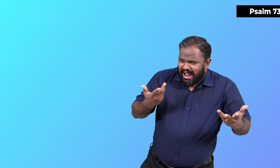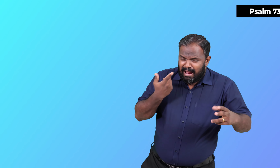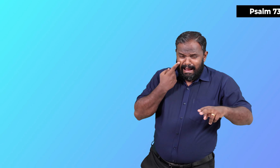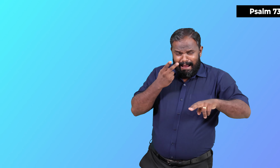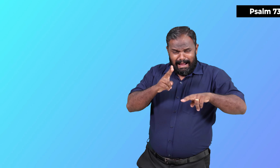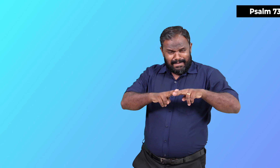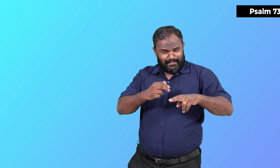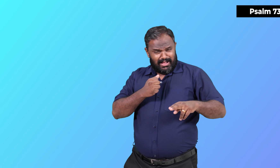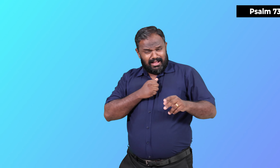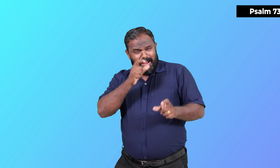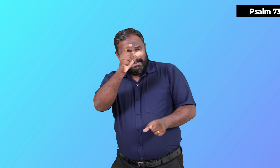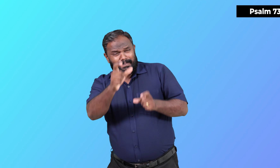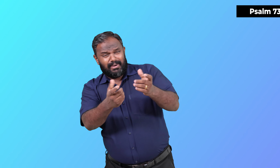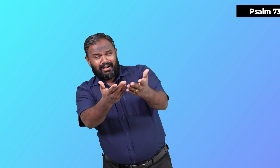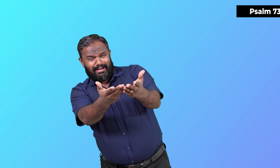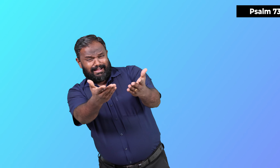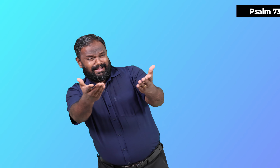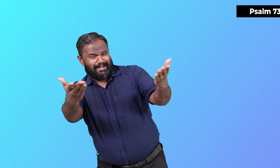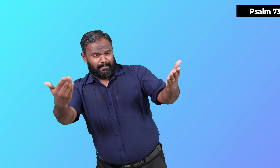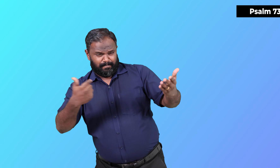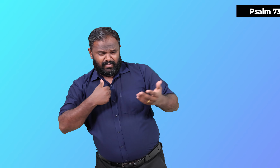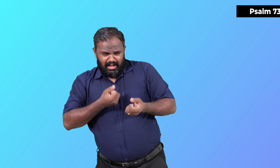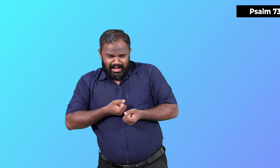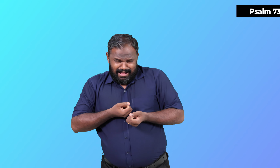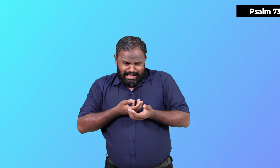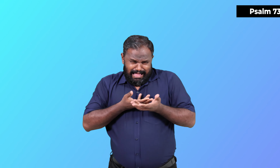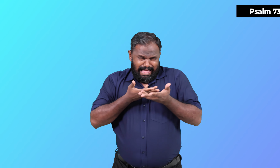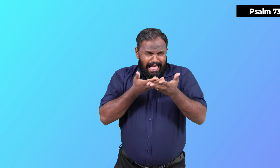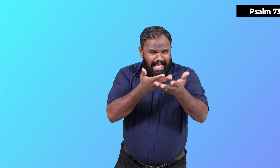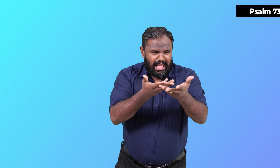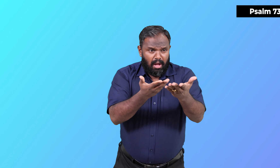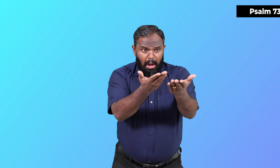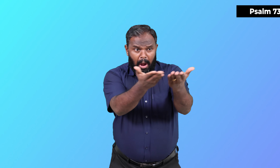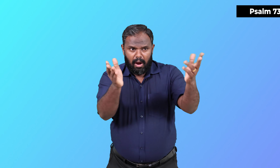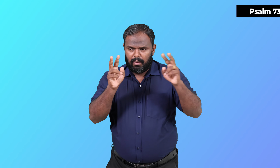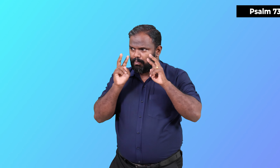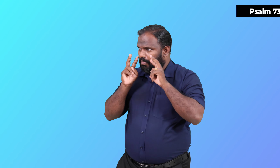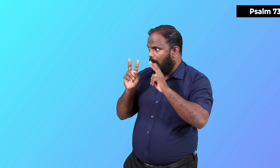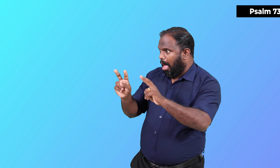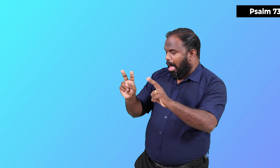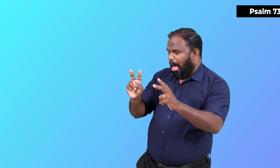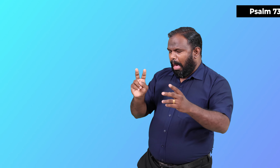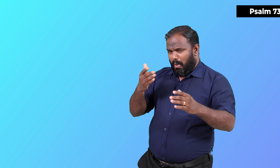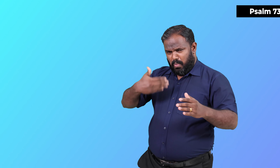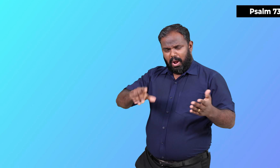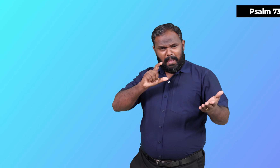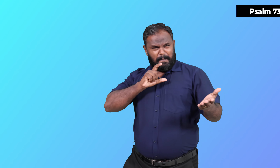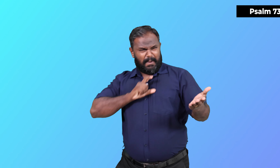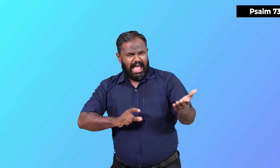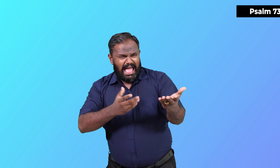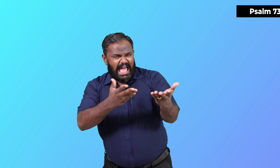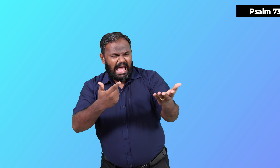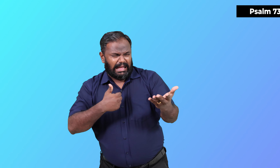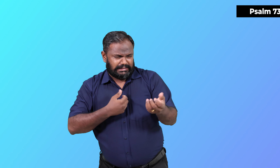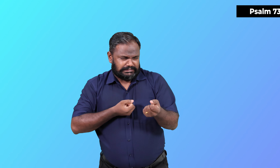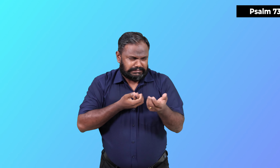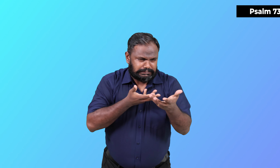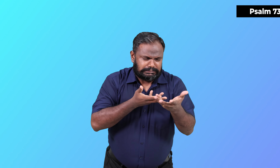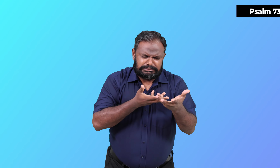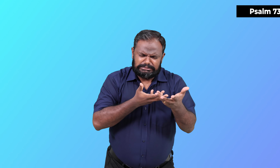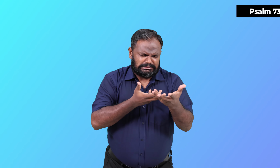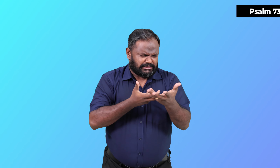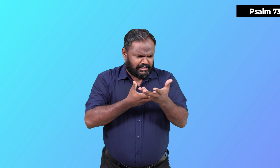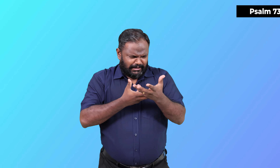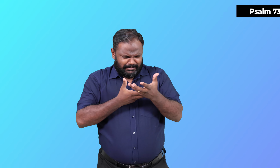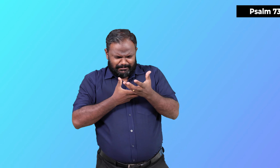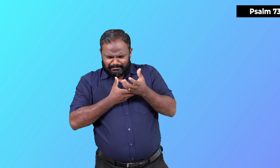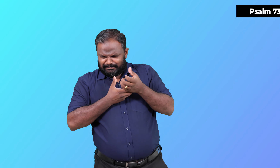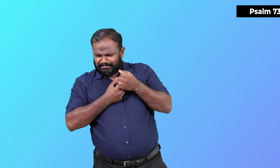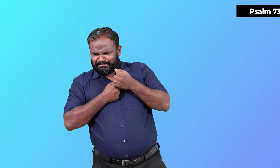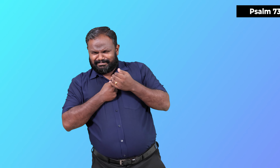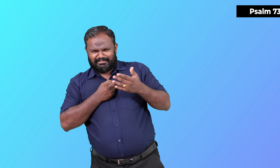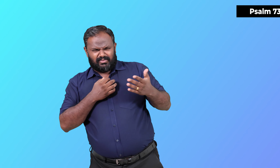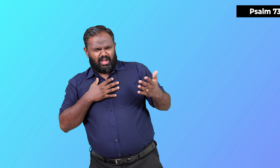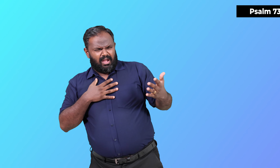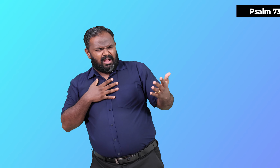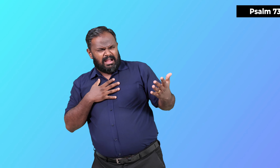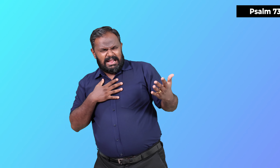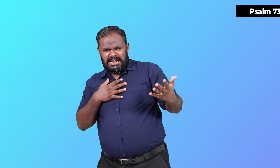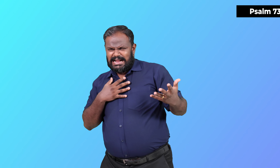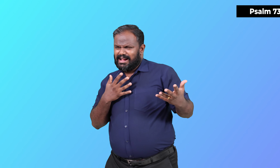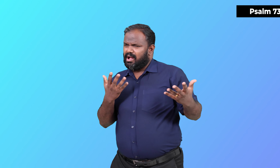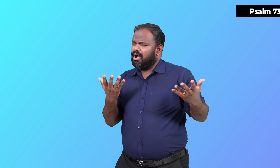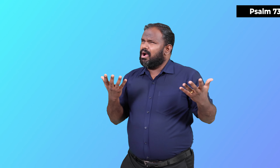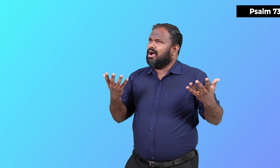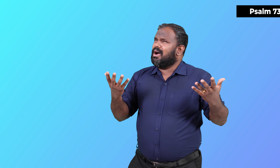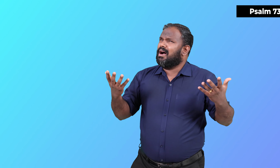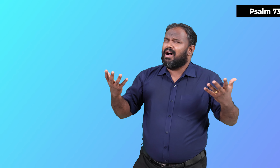I wanted to tell others these things, but that would have made me a traitor to your people.